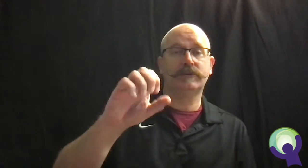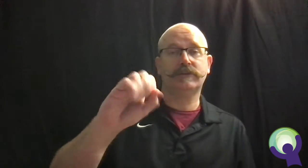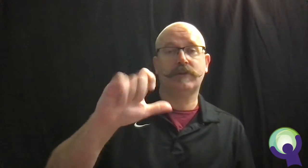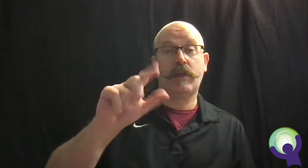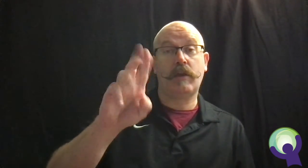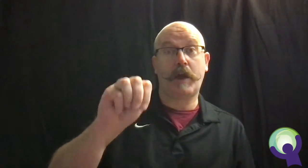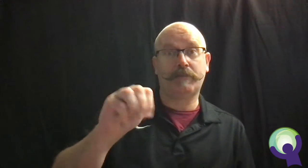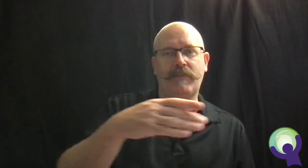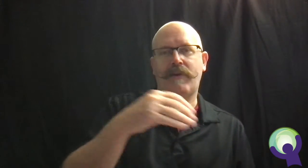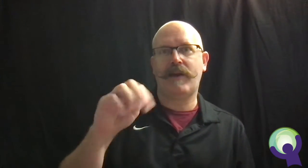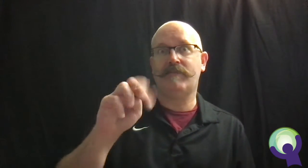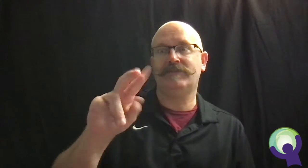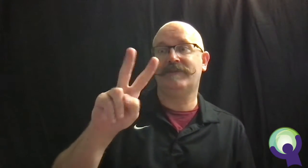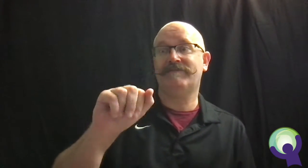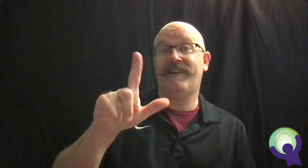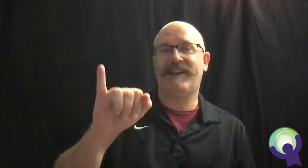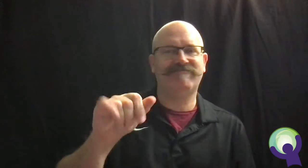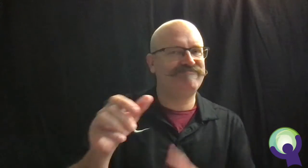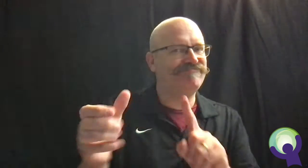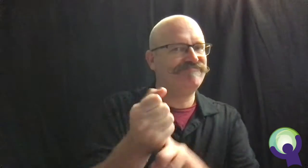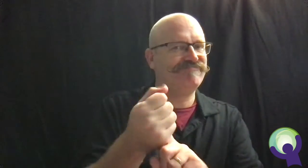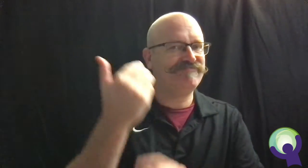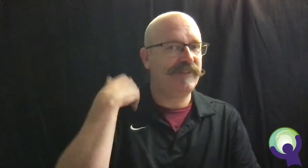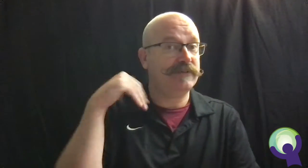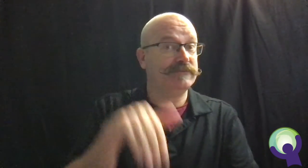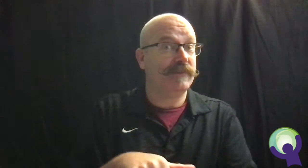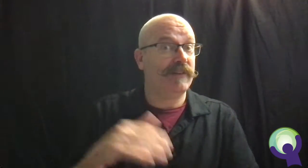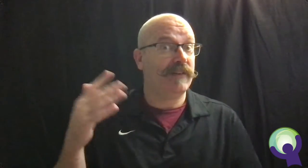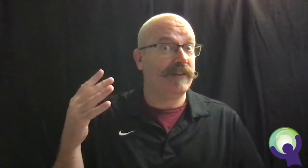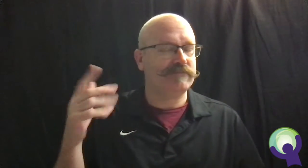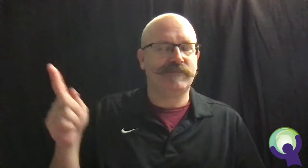Mr. Slocum and Mr. Vale were caught last night.